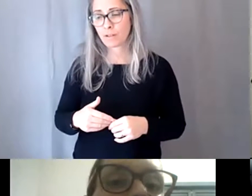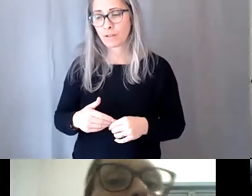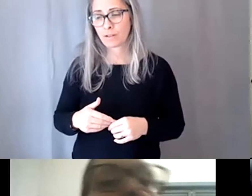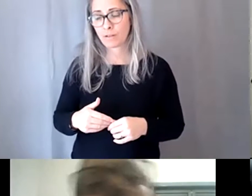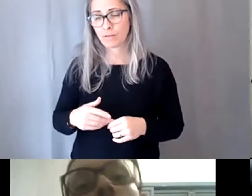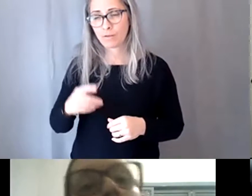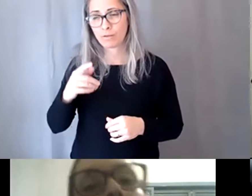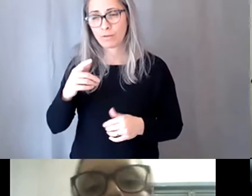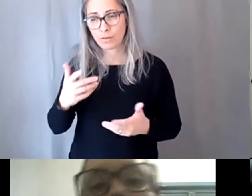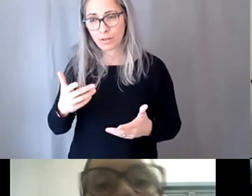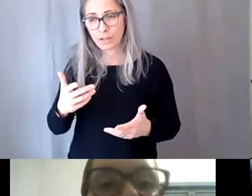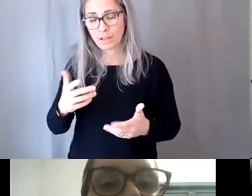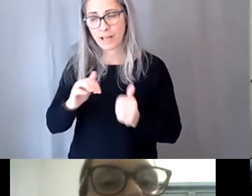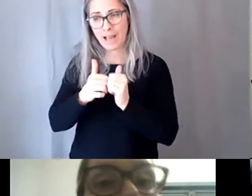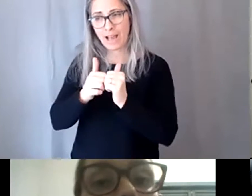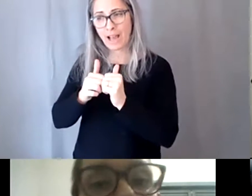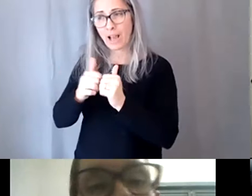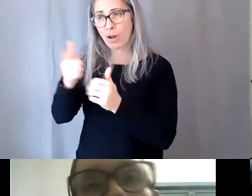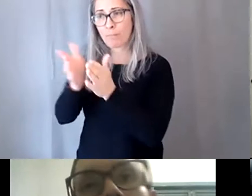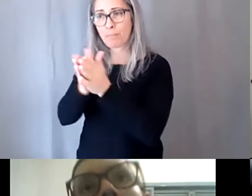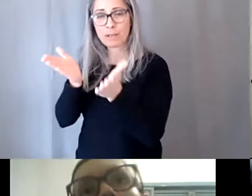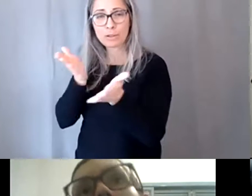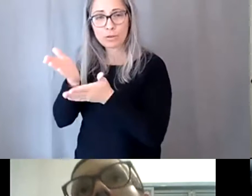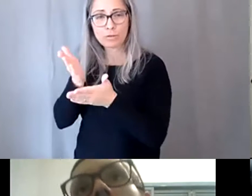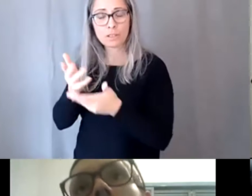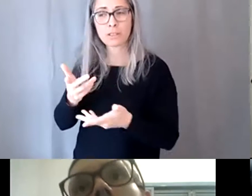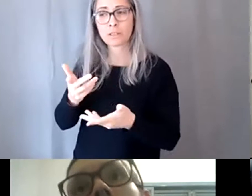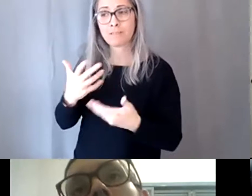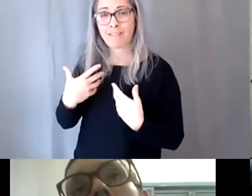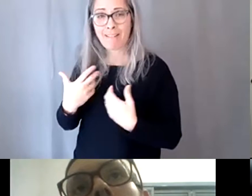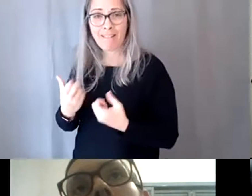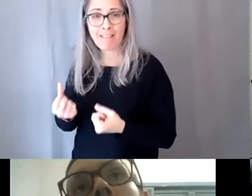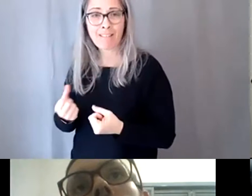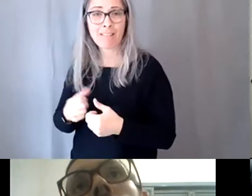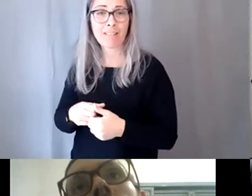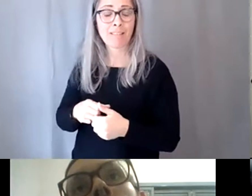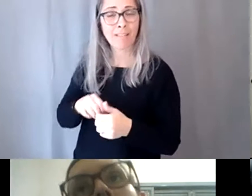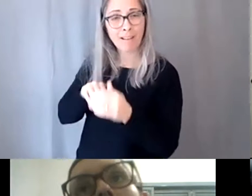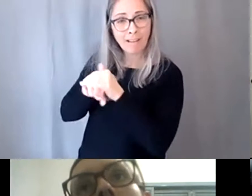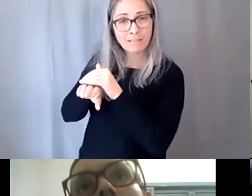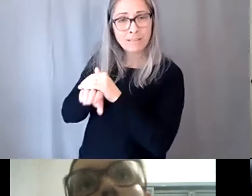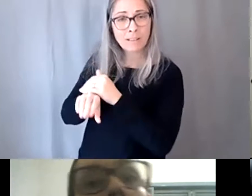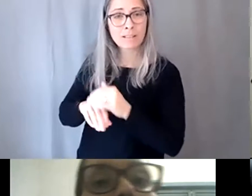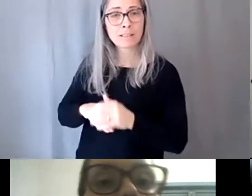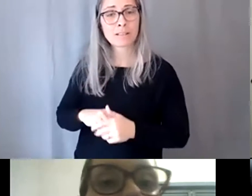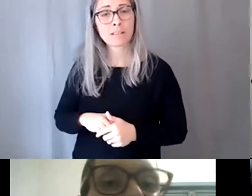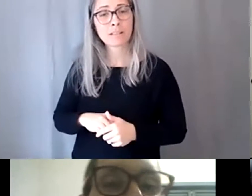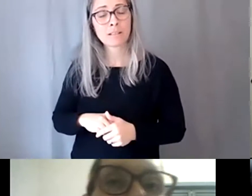of access in health in the eligibility